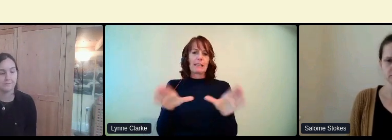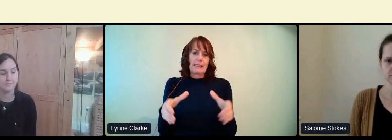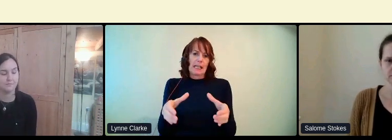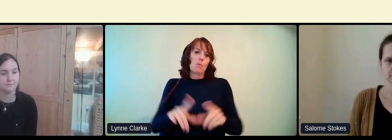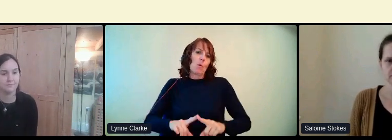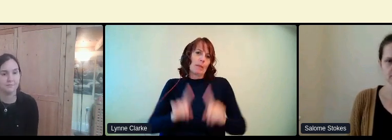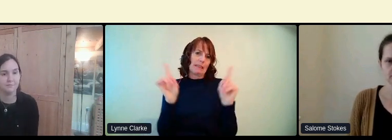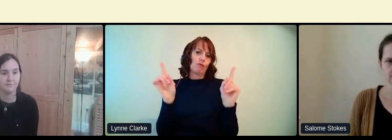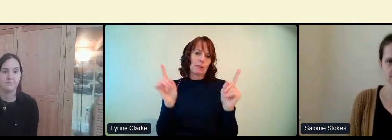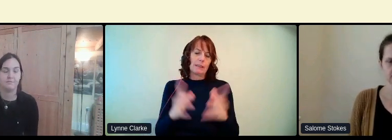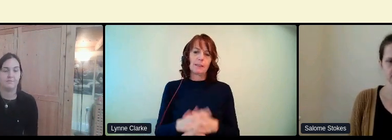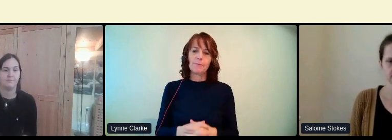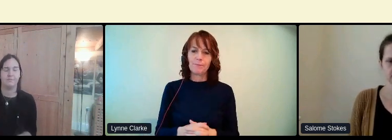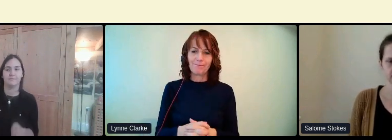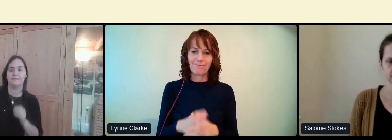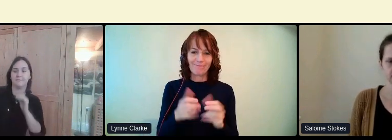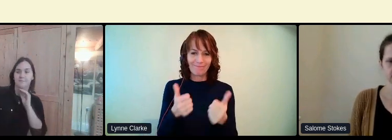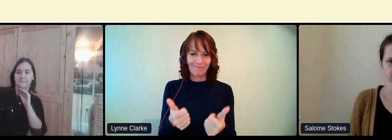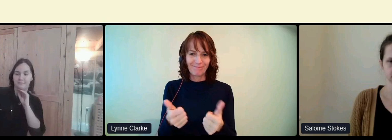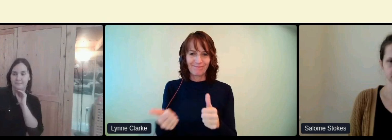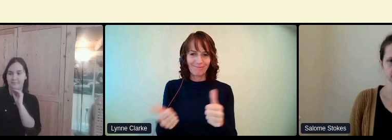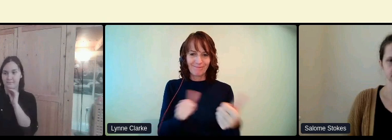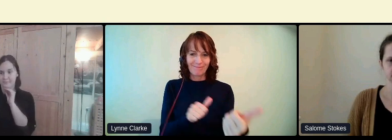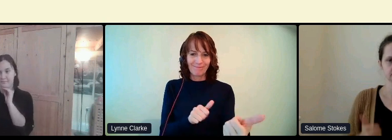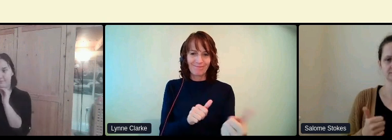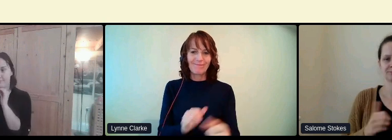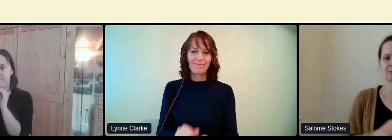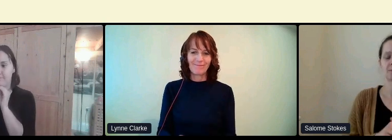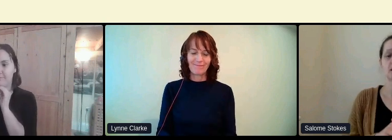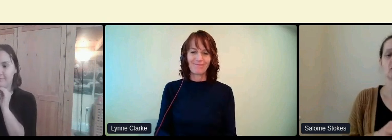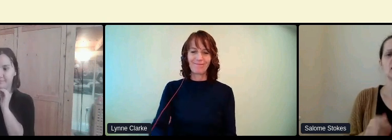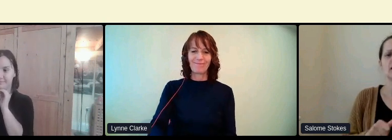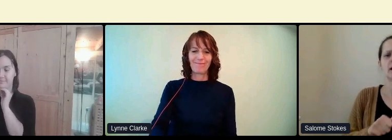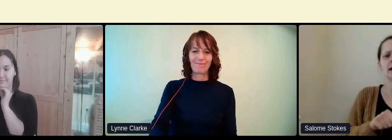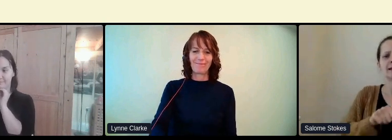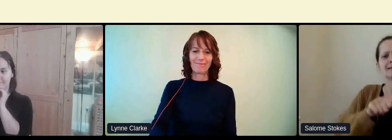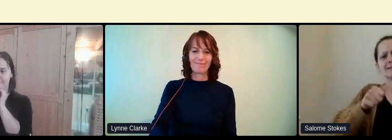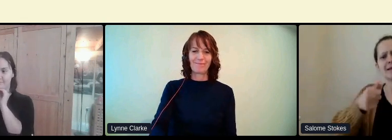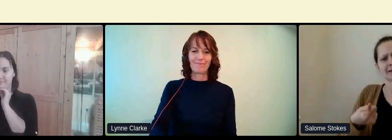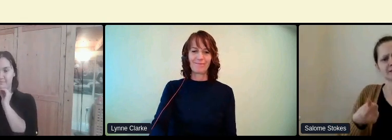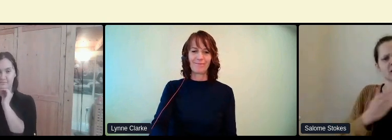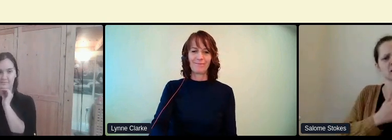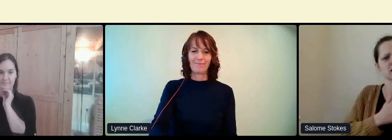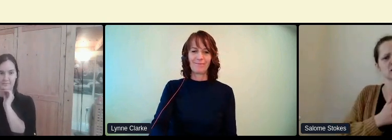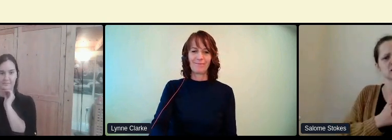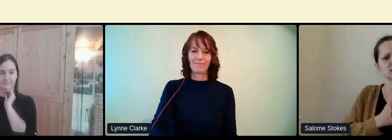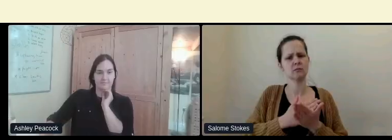So our next point is around defining roles.What's the expected behaviour of